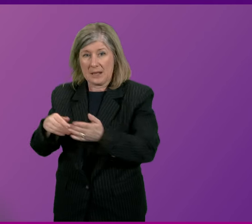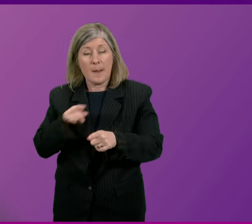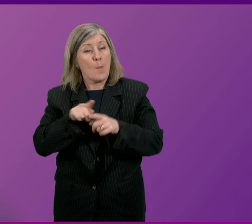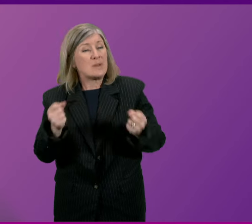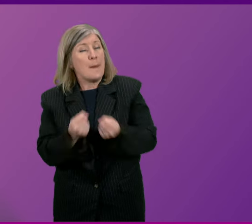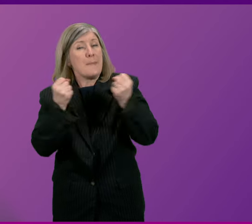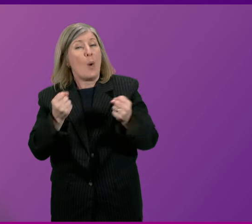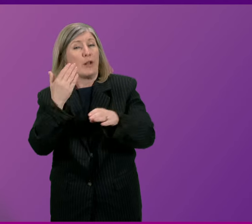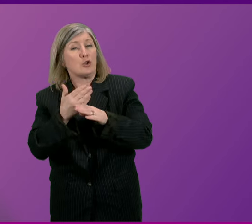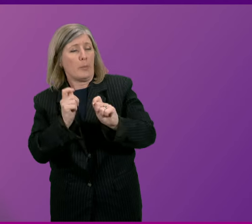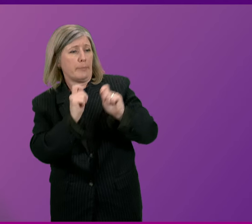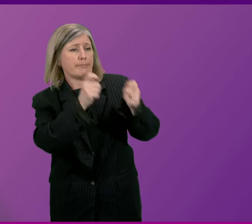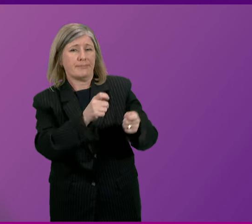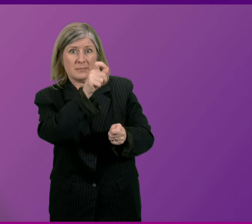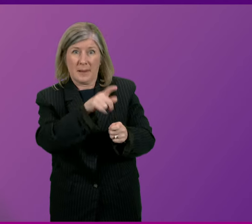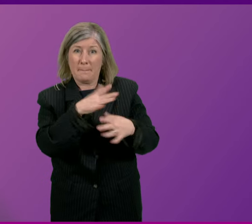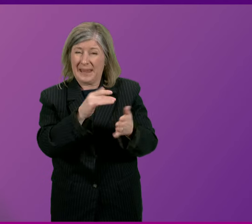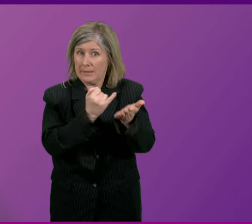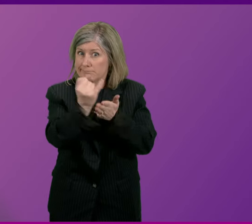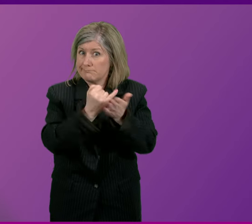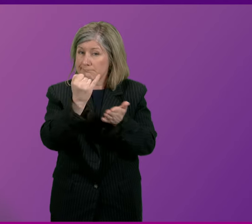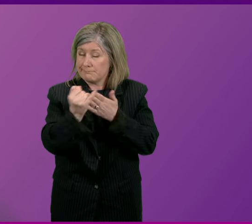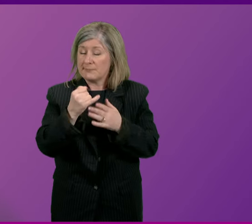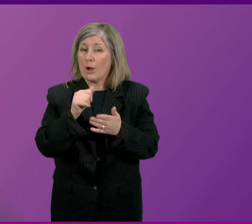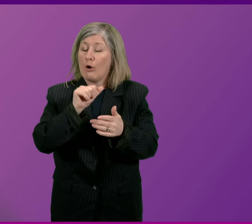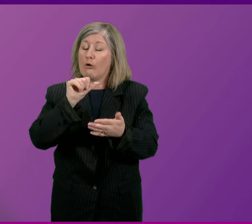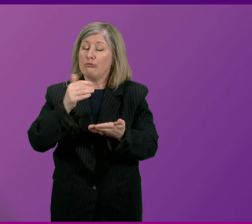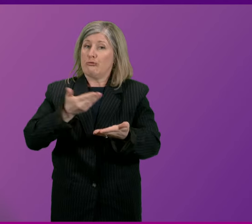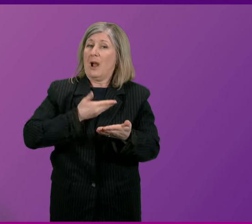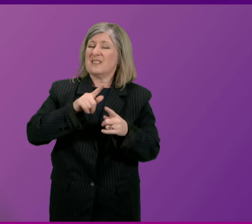who has opposed legal equality for LGBT people, who has expressed judgmental